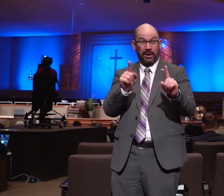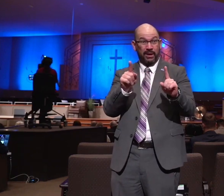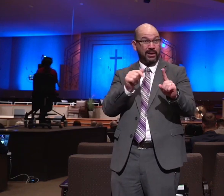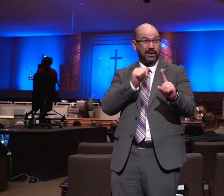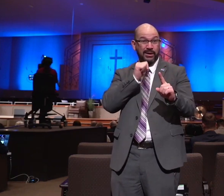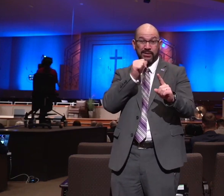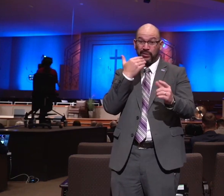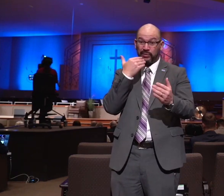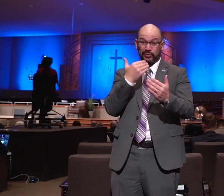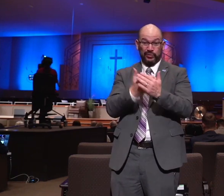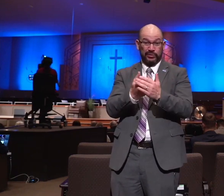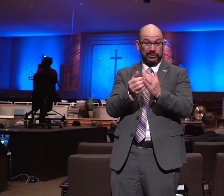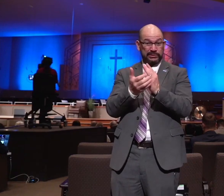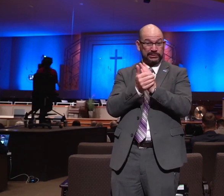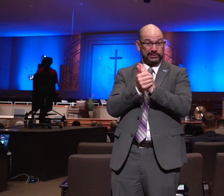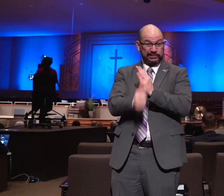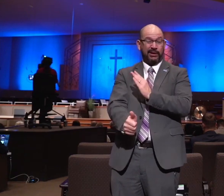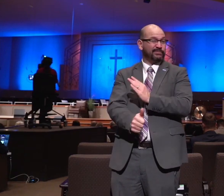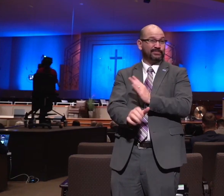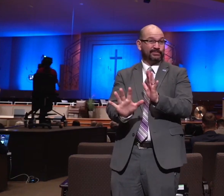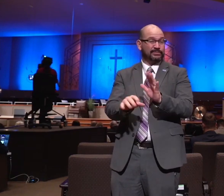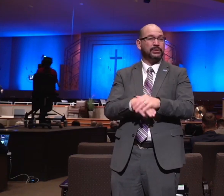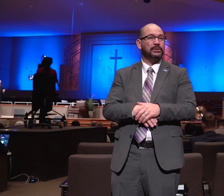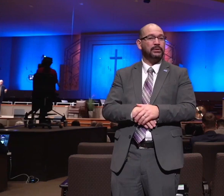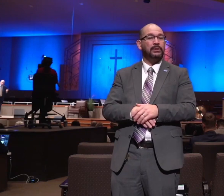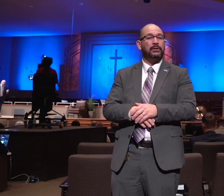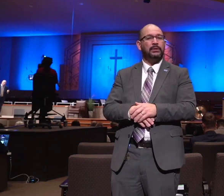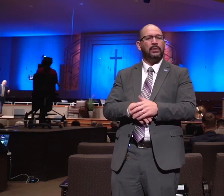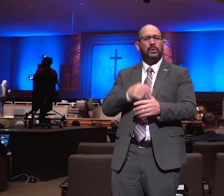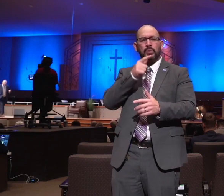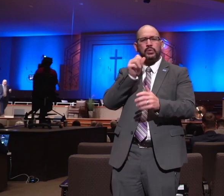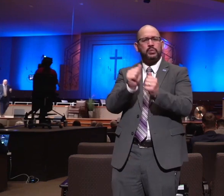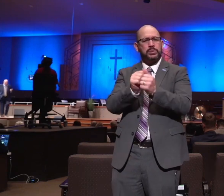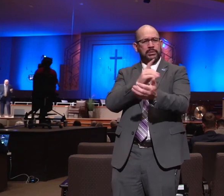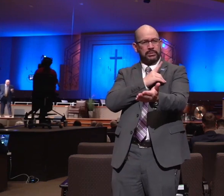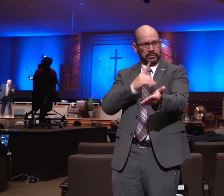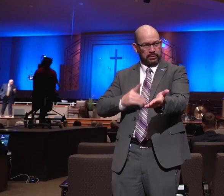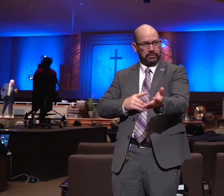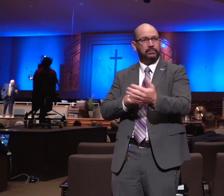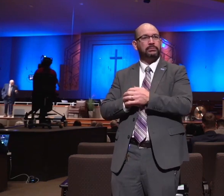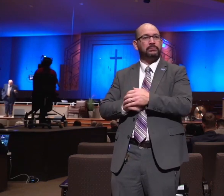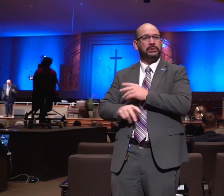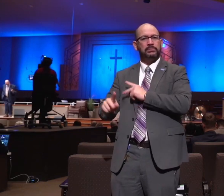fact the Bible says everybody that was